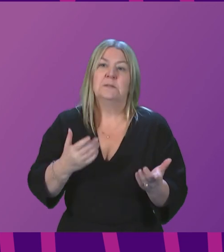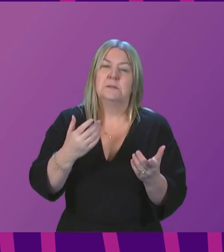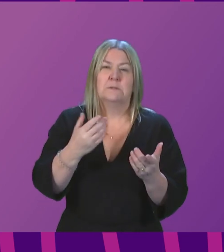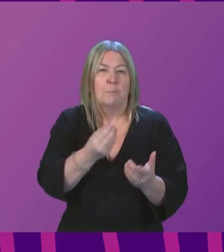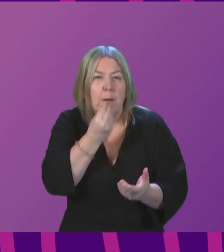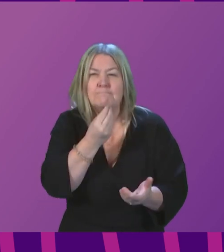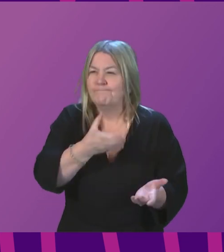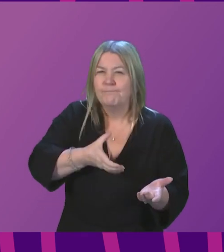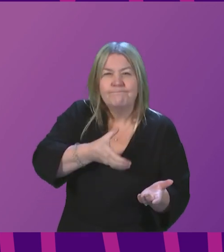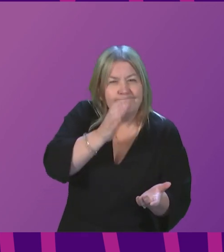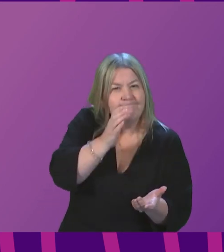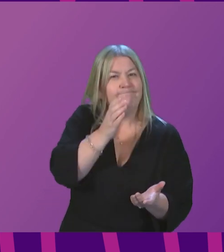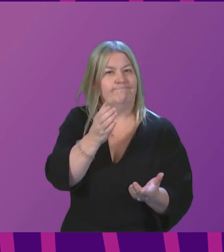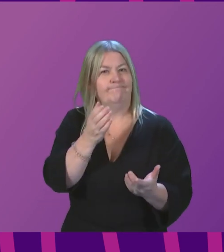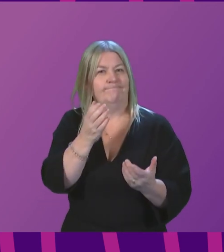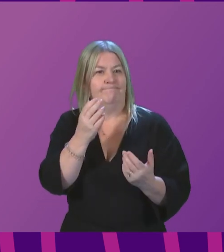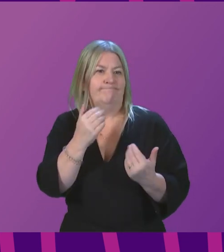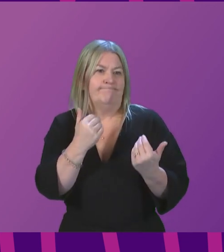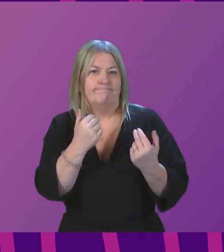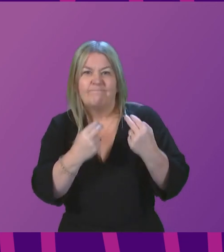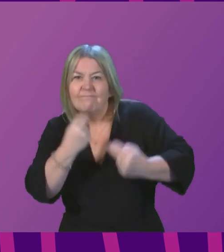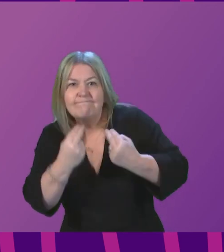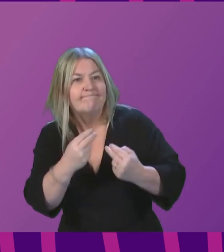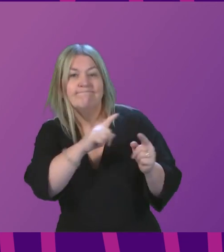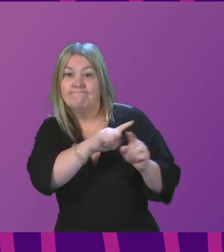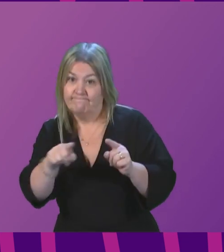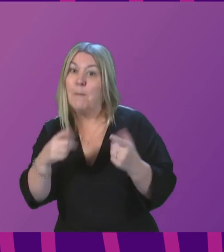All local authorities are on track to complete 100 per cent of payments to hospitality and